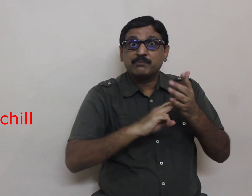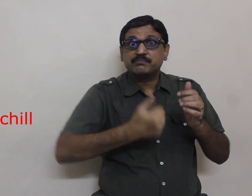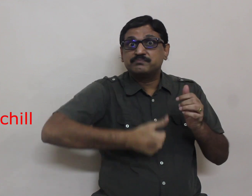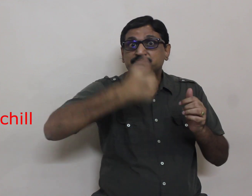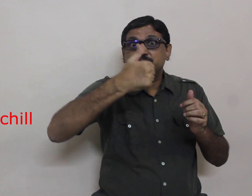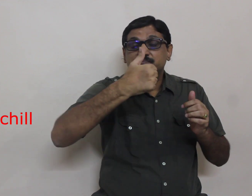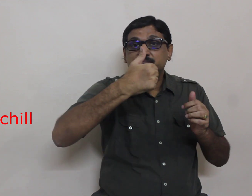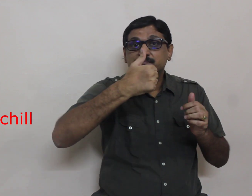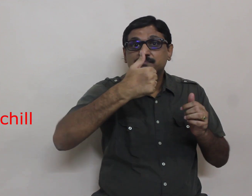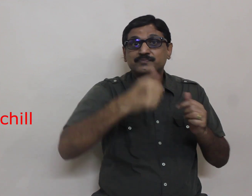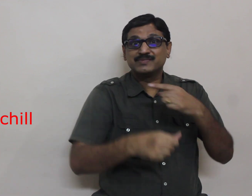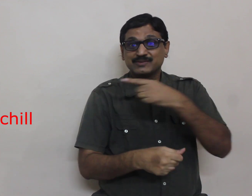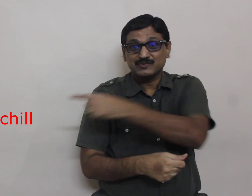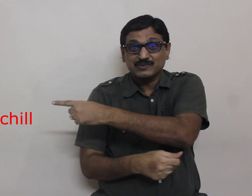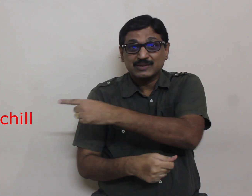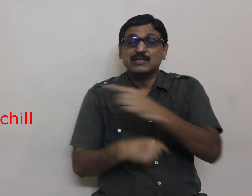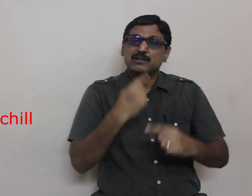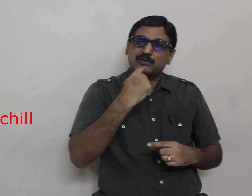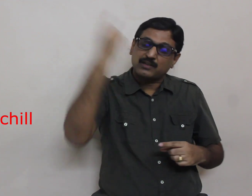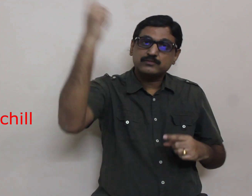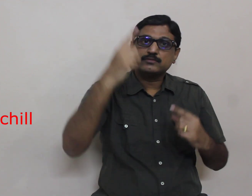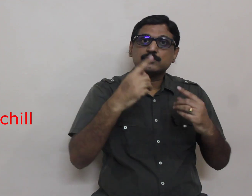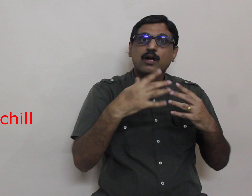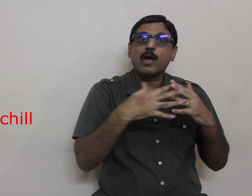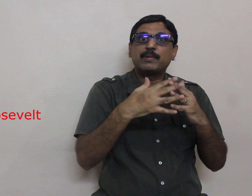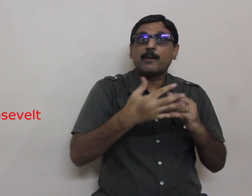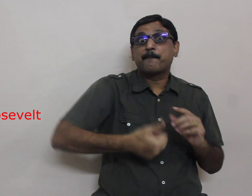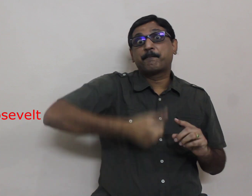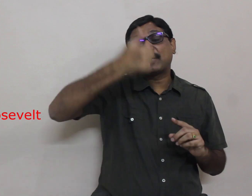The UK prime minister, Winston Churchill requested the